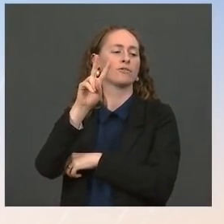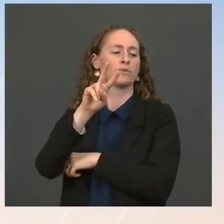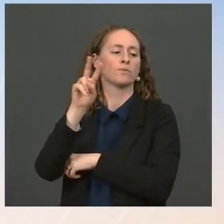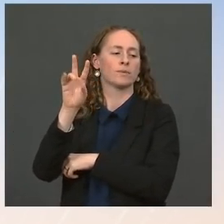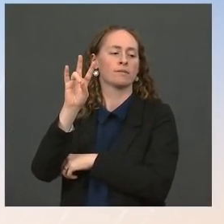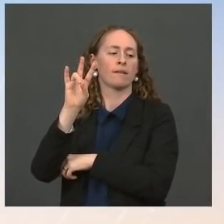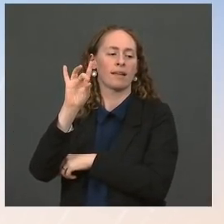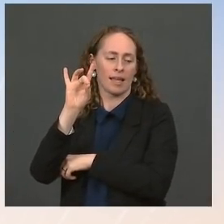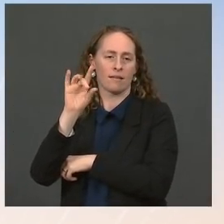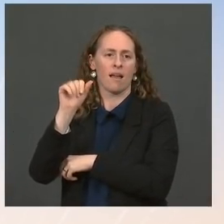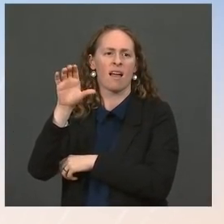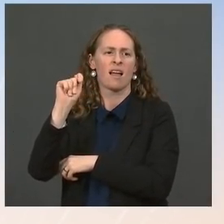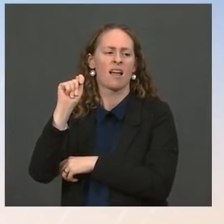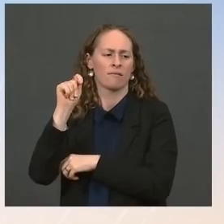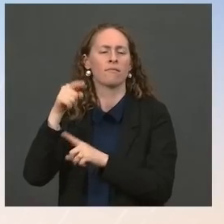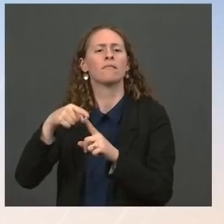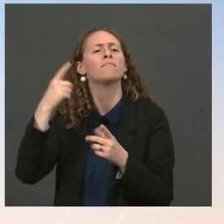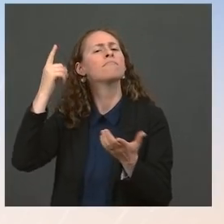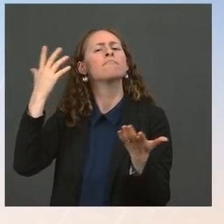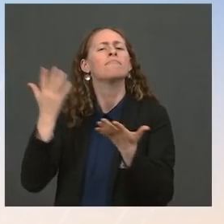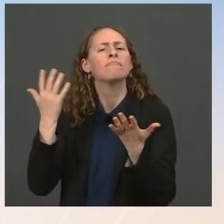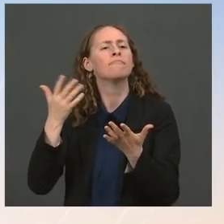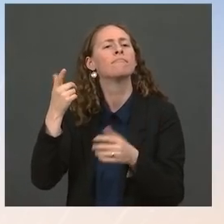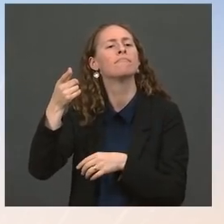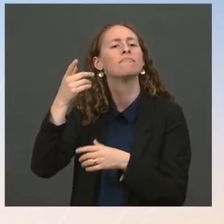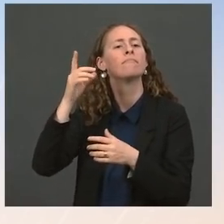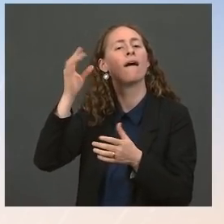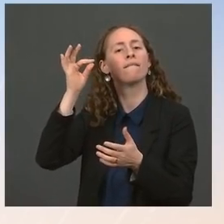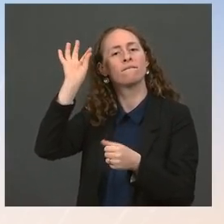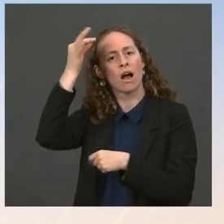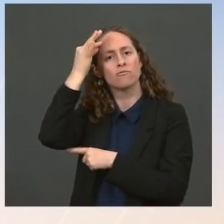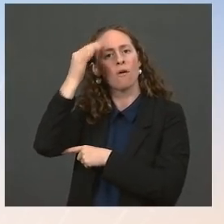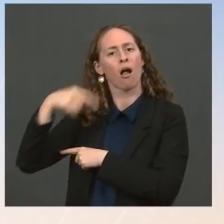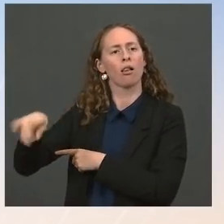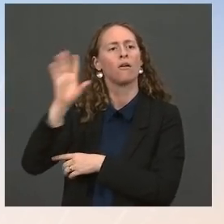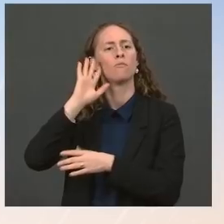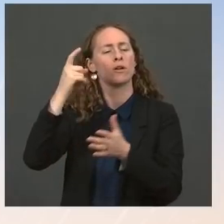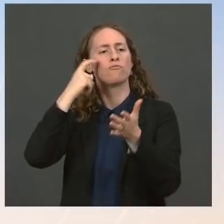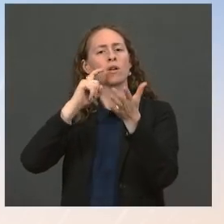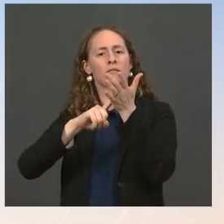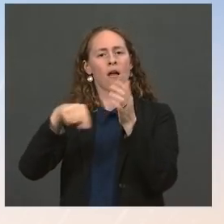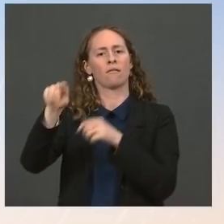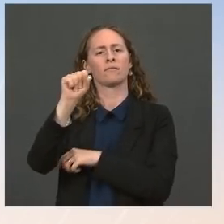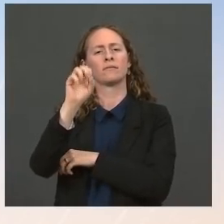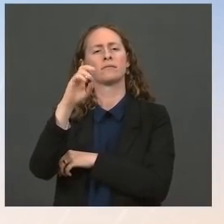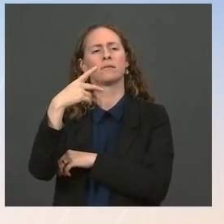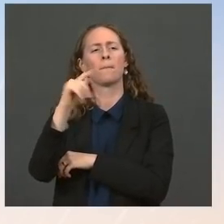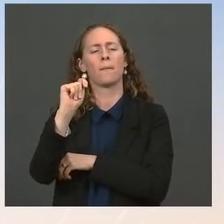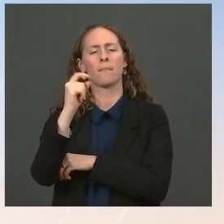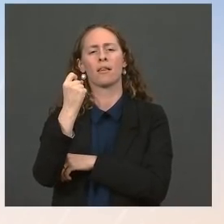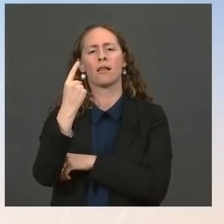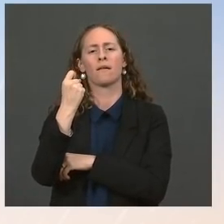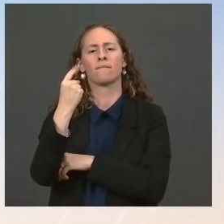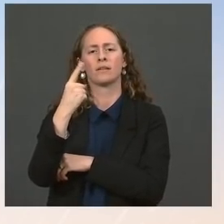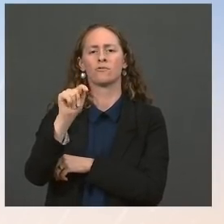to the 1,300-mile September 11th National Memorial Trail. The multi-use trail symbolizes resiliency and character